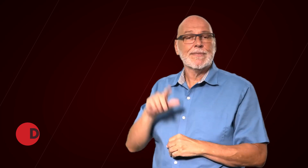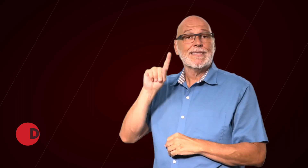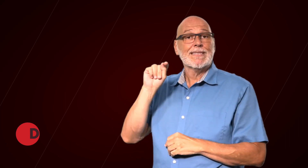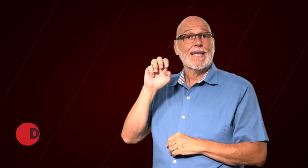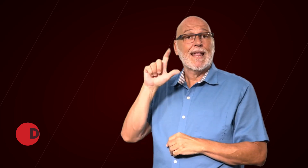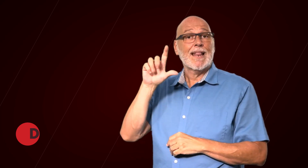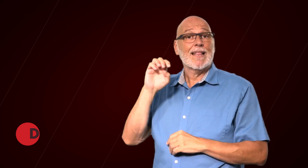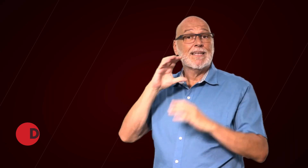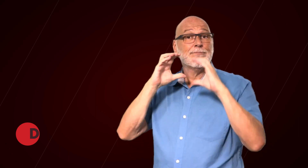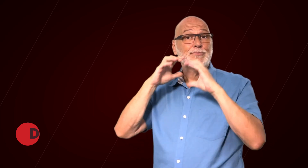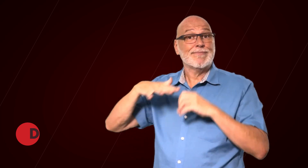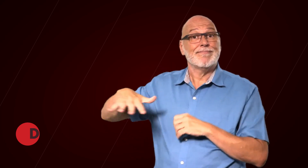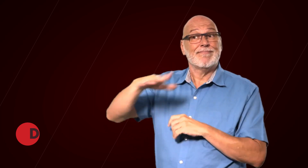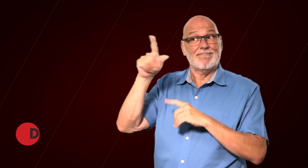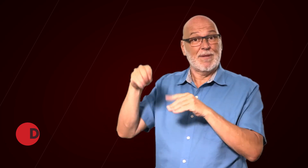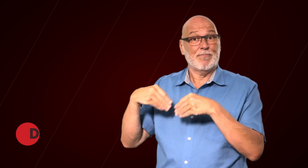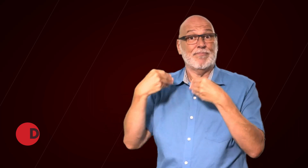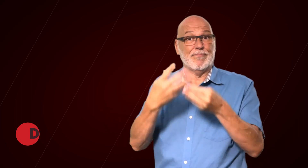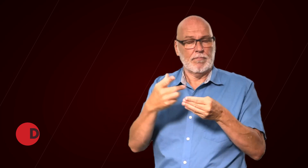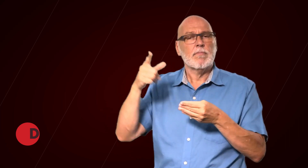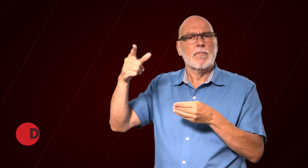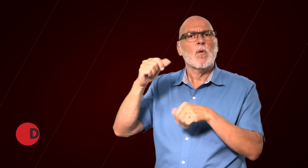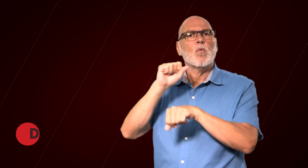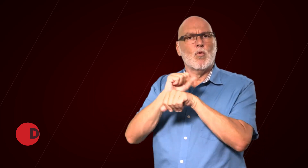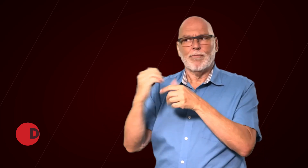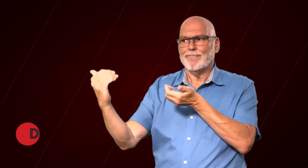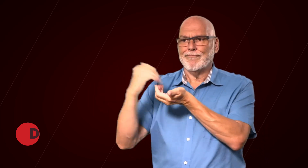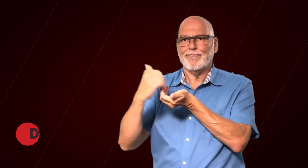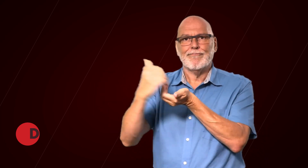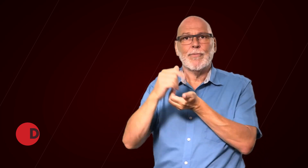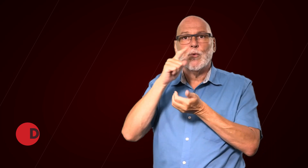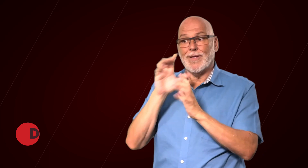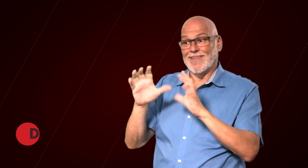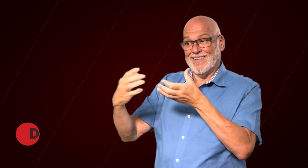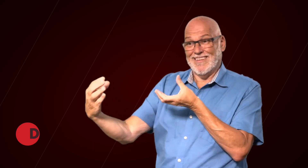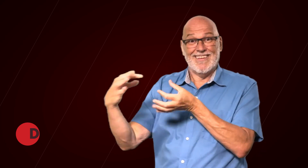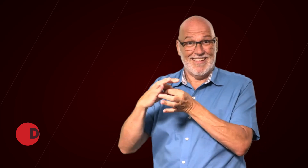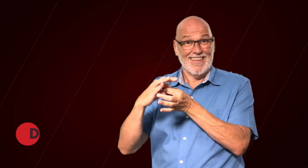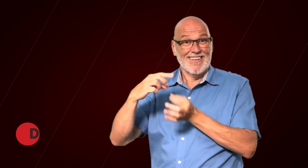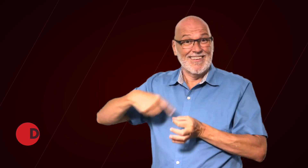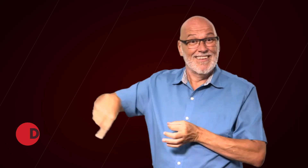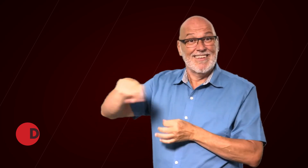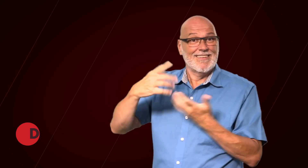The telecommunications provider, along with its subsidiaries,